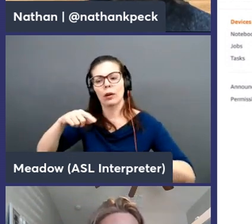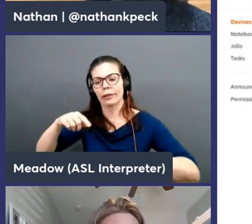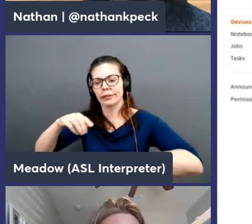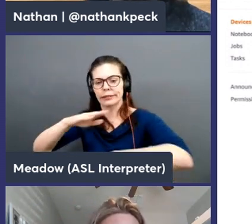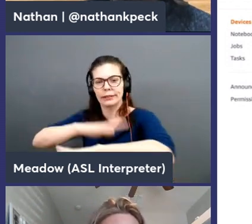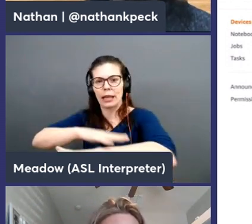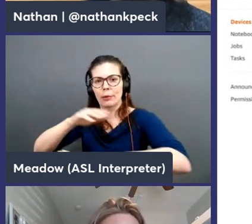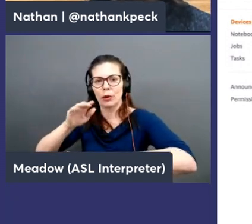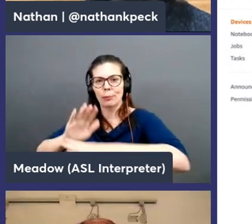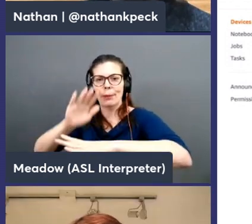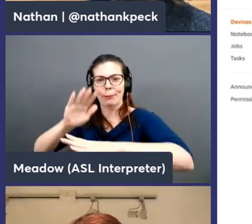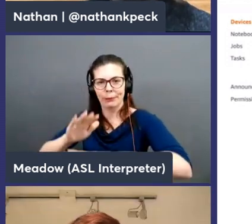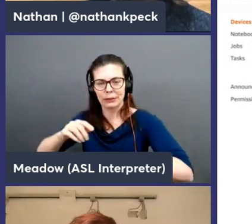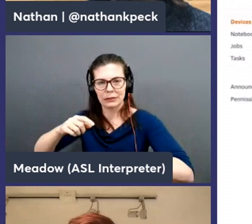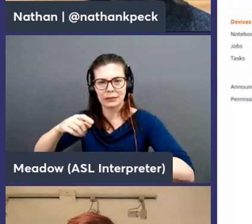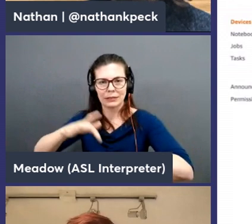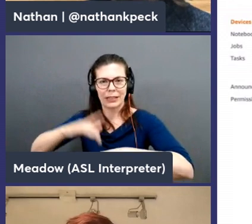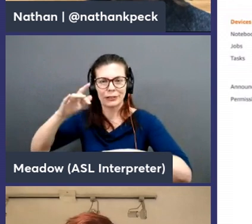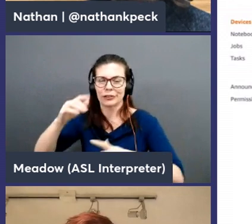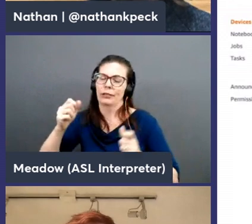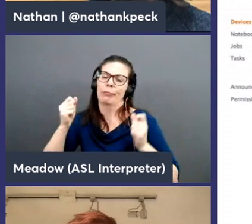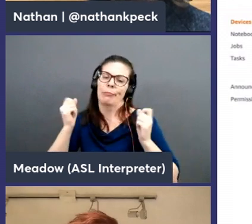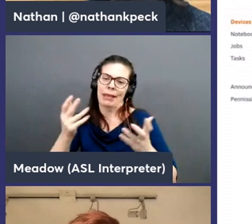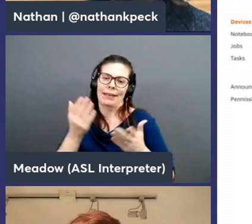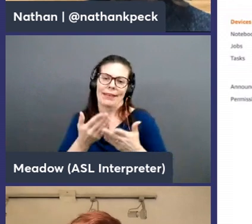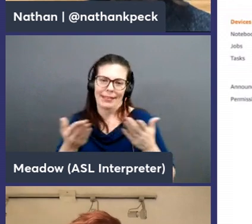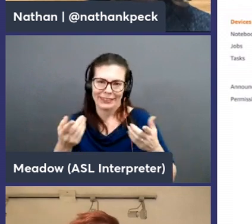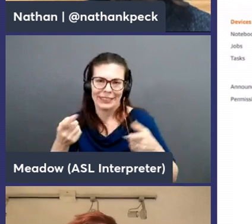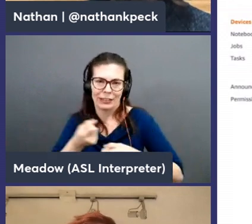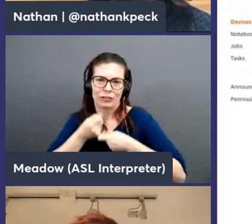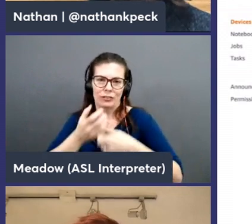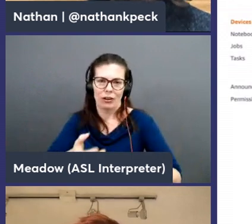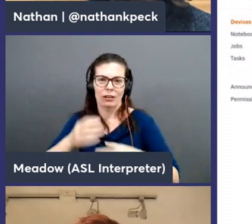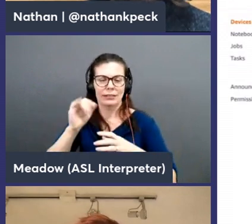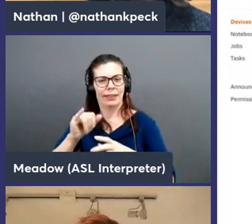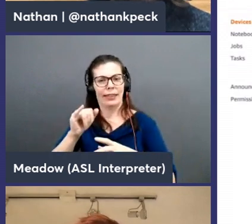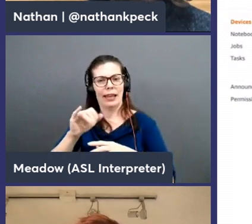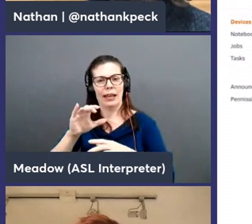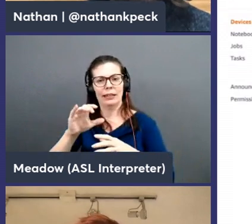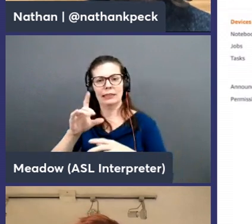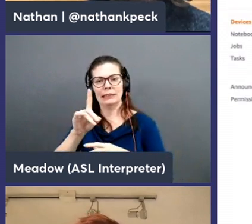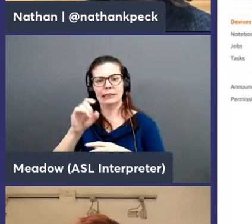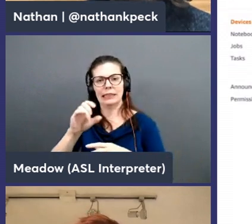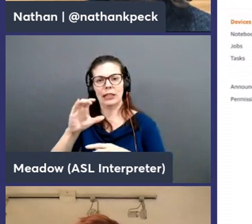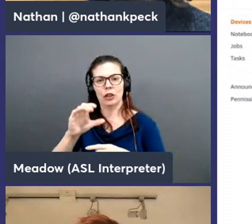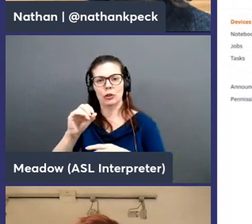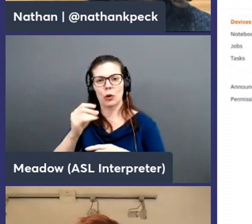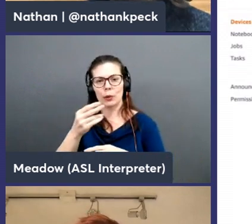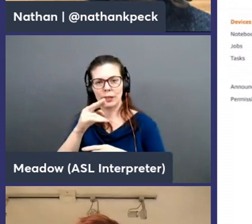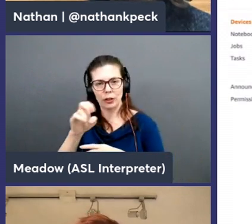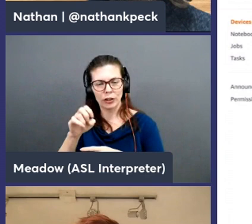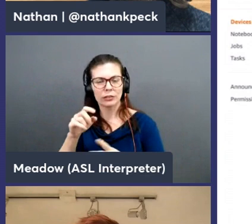All sorts of things can cause quantum states to decohere. And so basically, you kind of just need to recalibrate